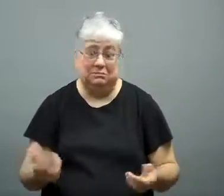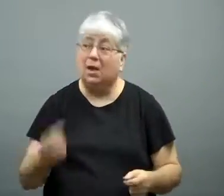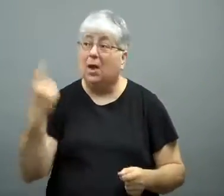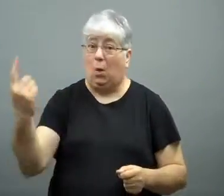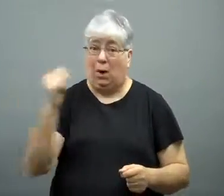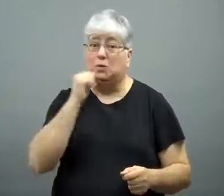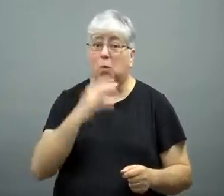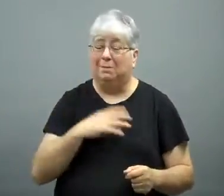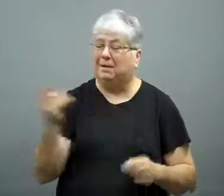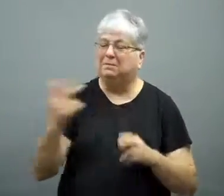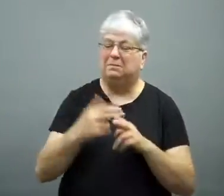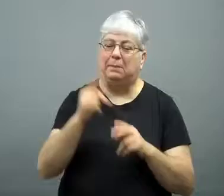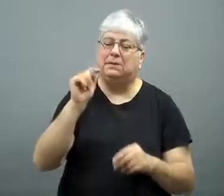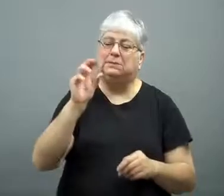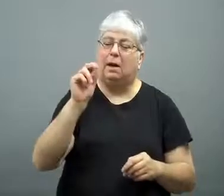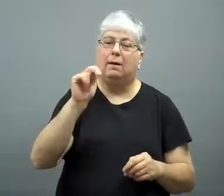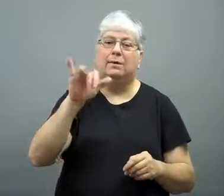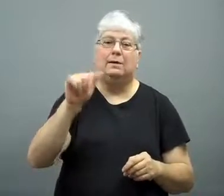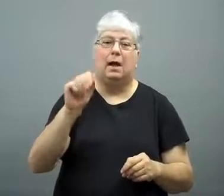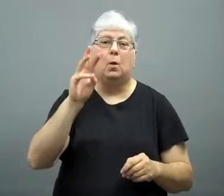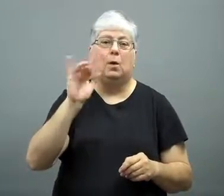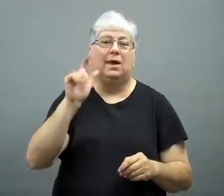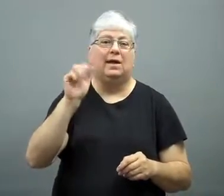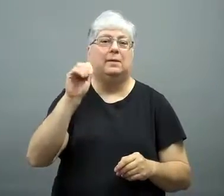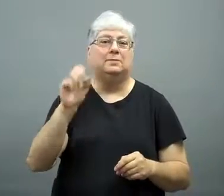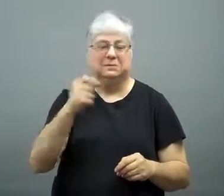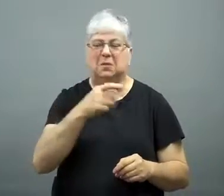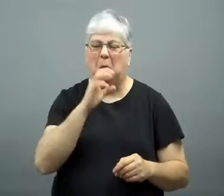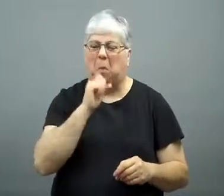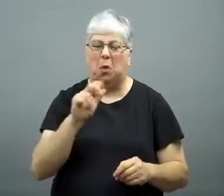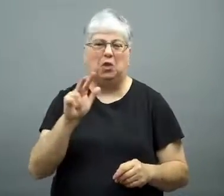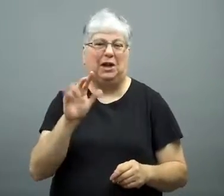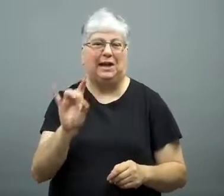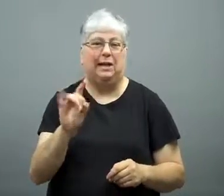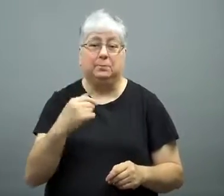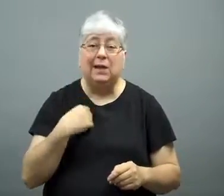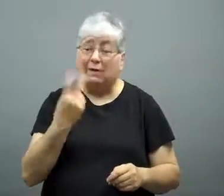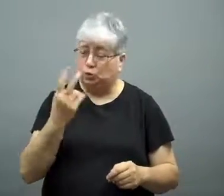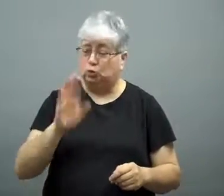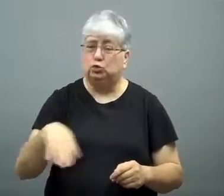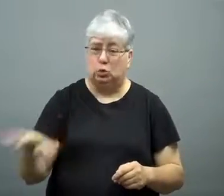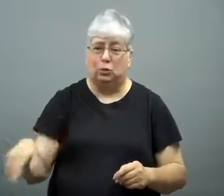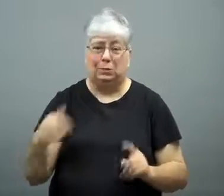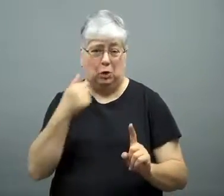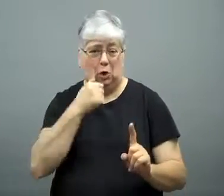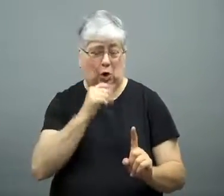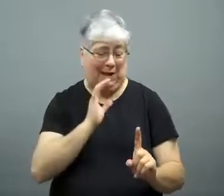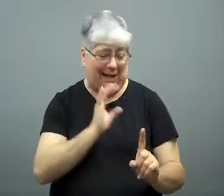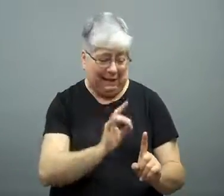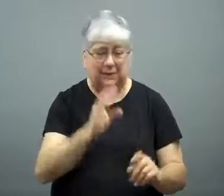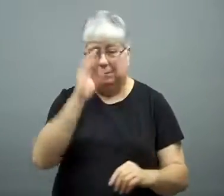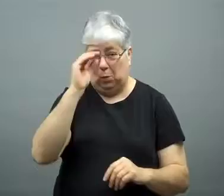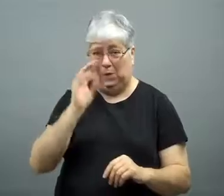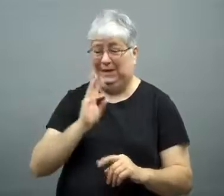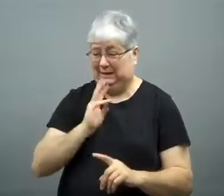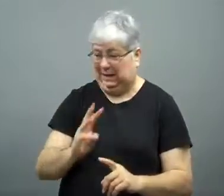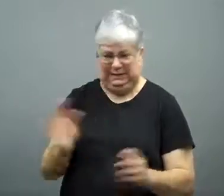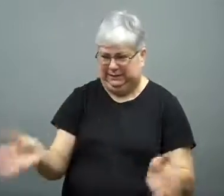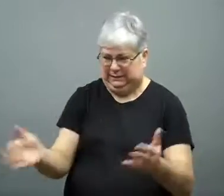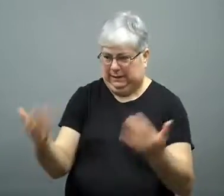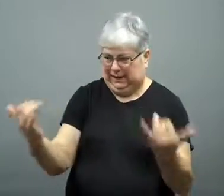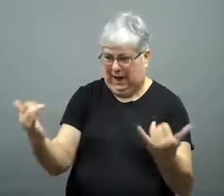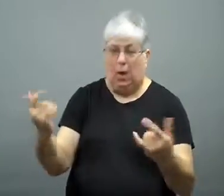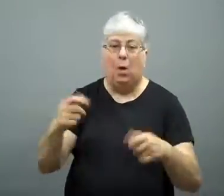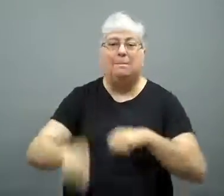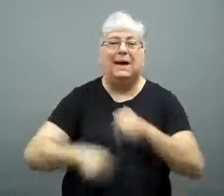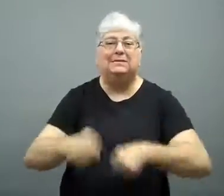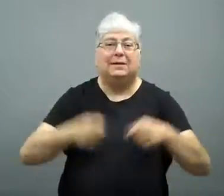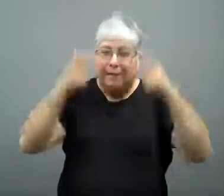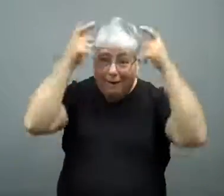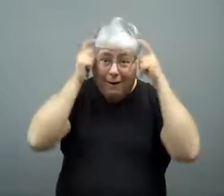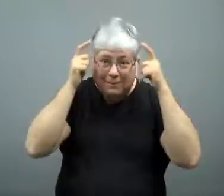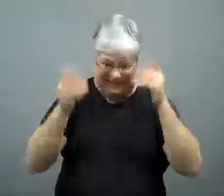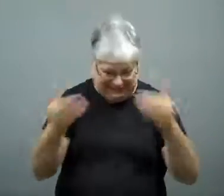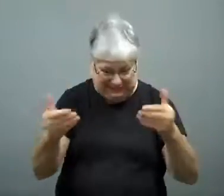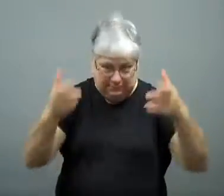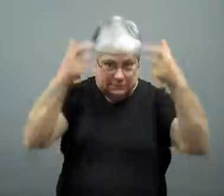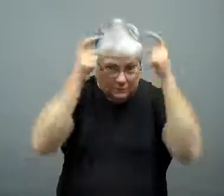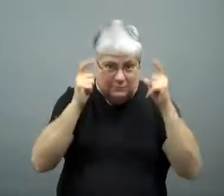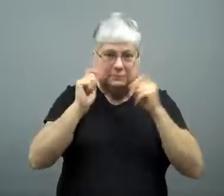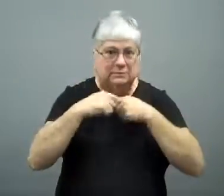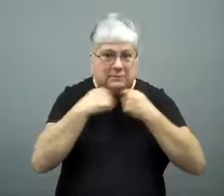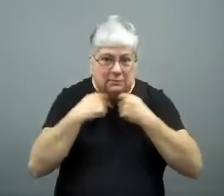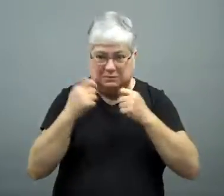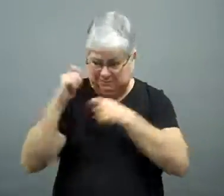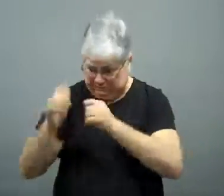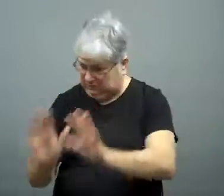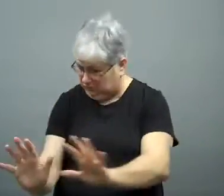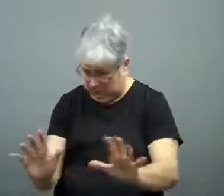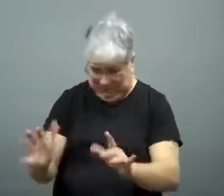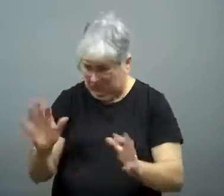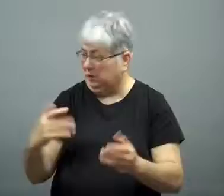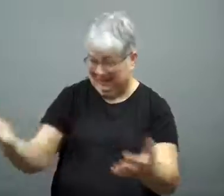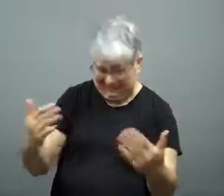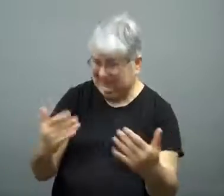38 year old Tonya Williams has an eight year old girl and a six year old boy.